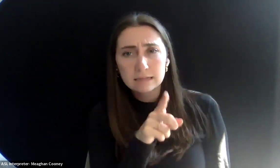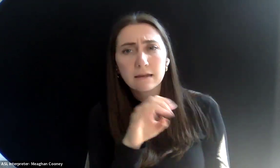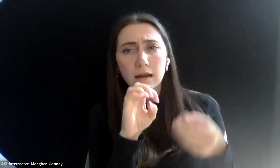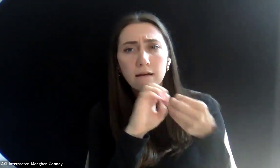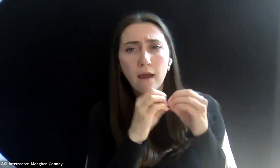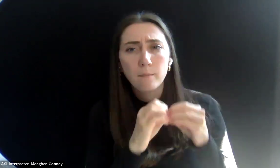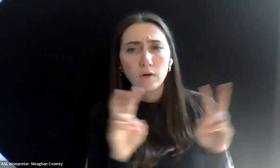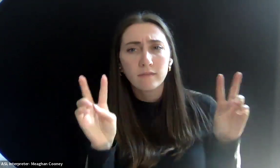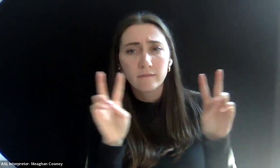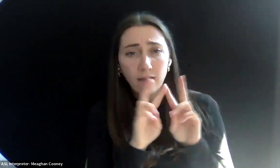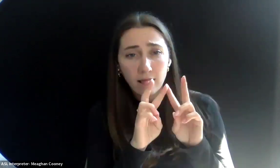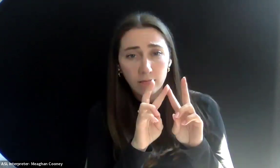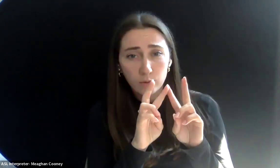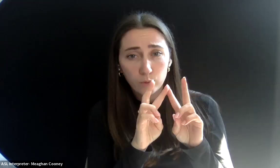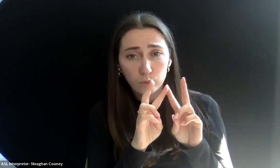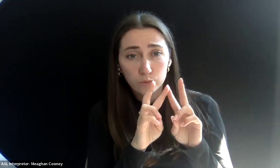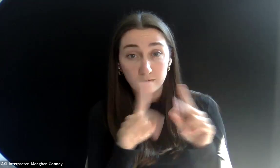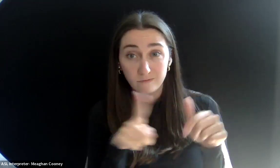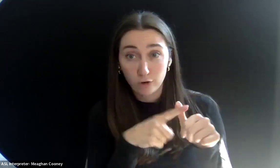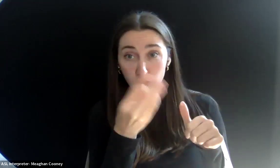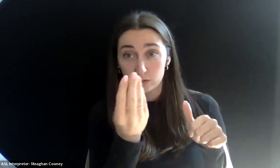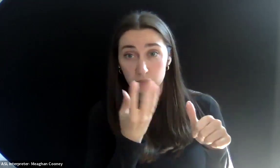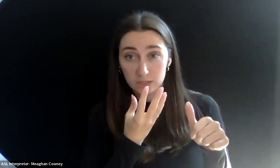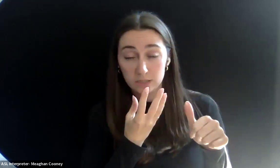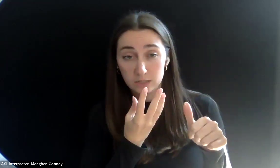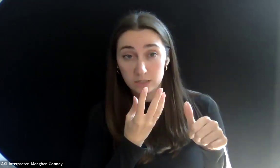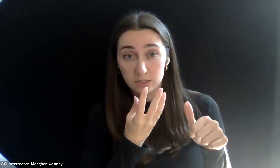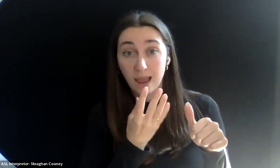are provided by the tool as a first step with the option to